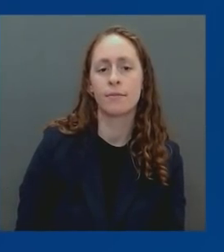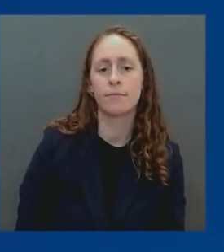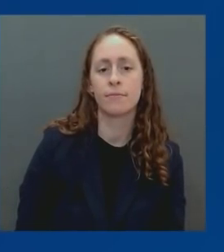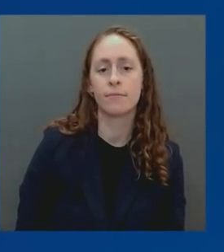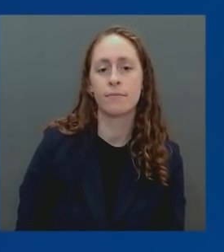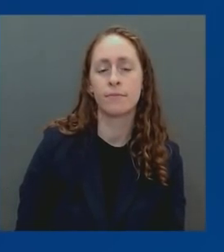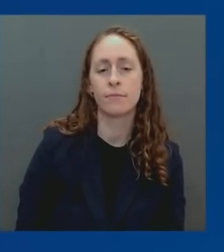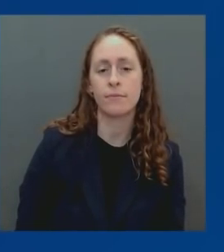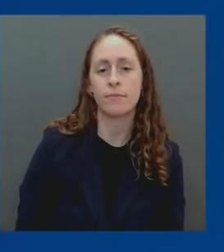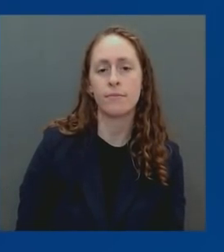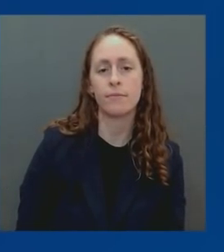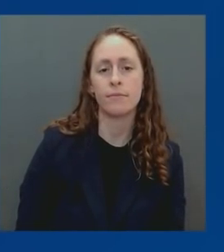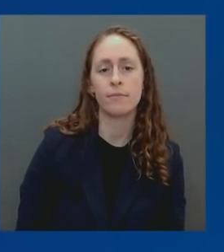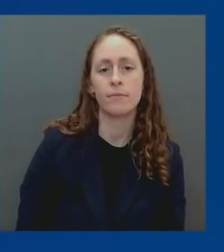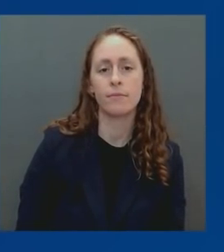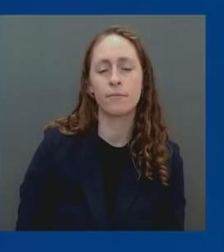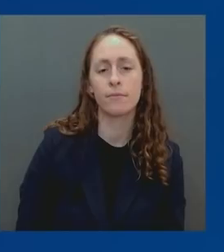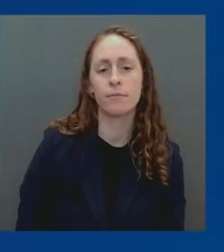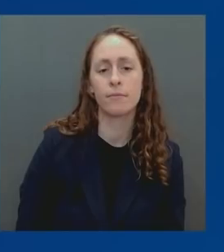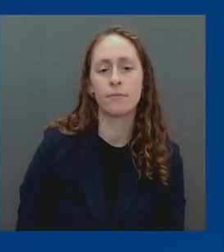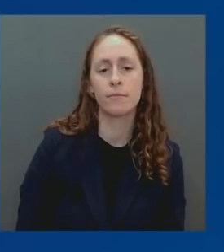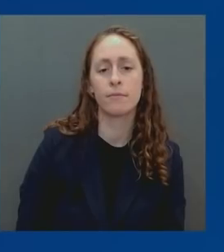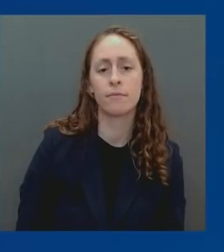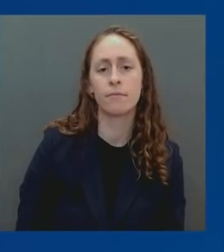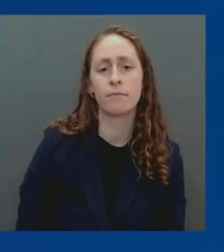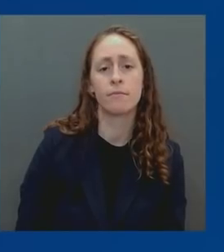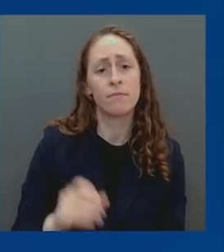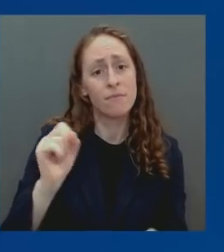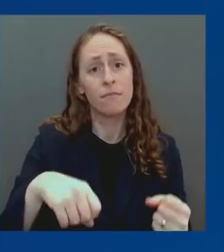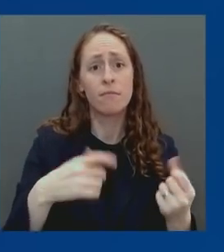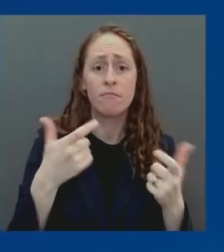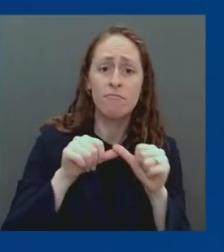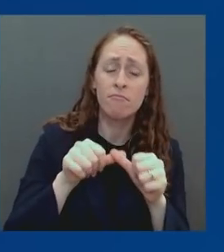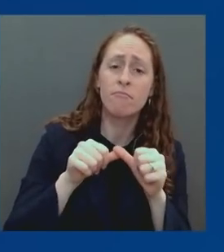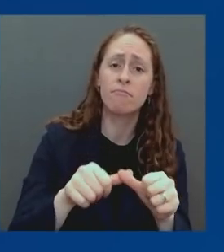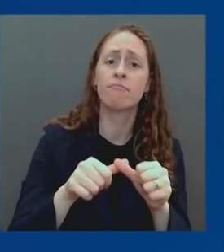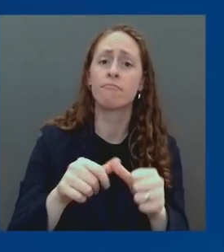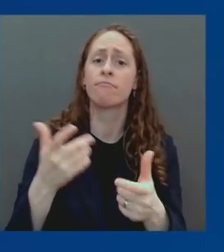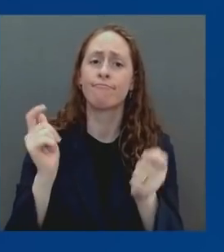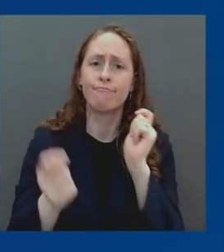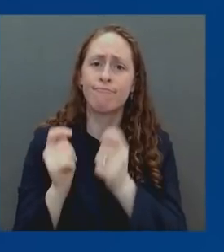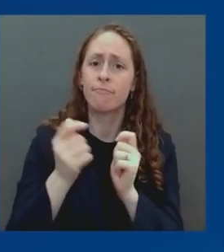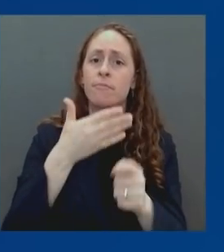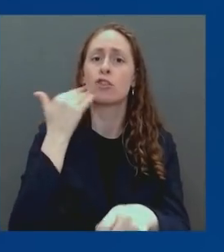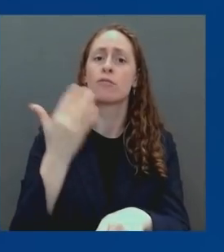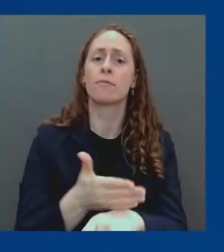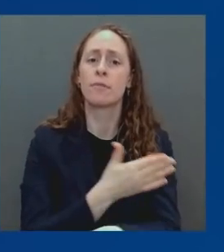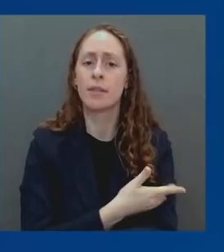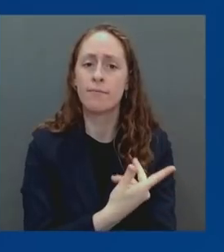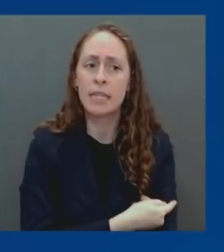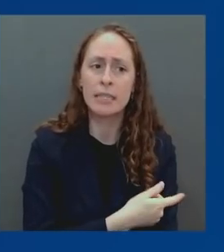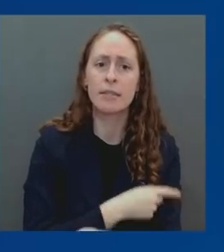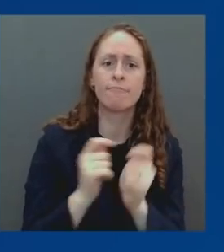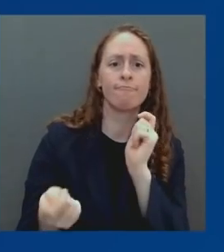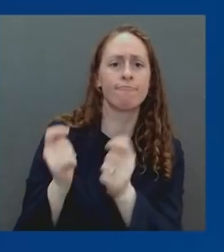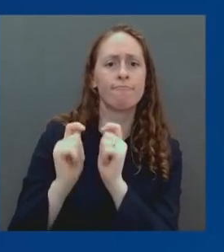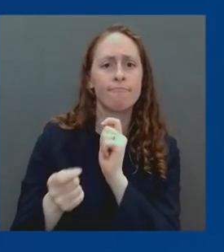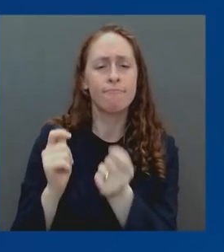different immunogen designs, development and discovery of new drugs -- all of that will be part of the armamentarium